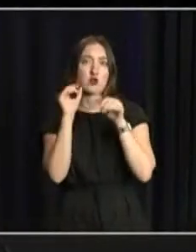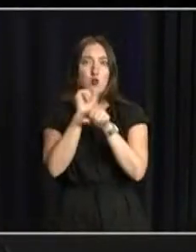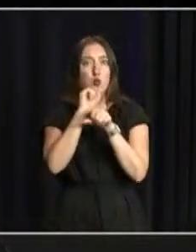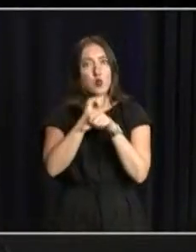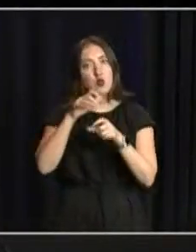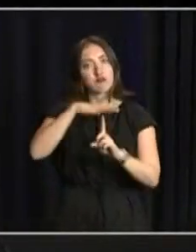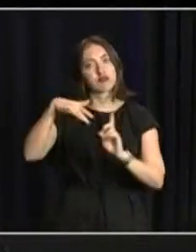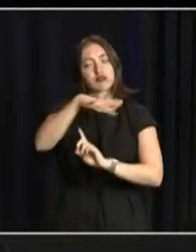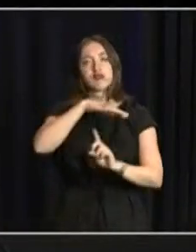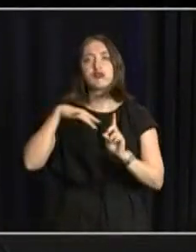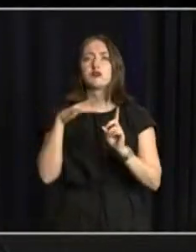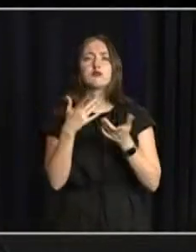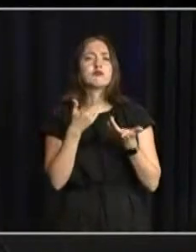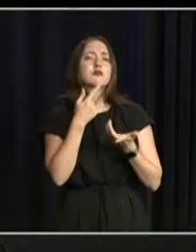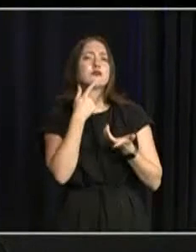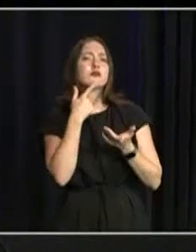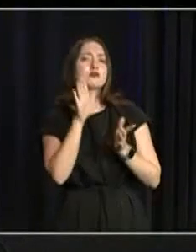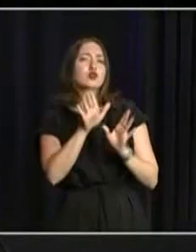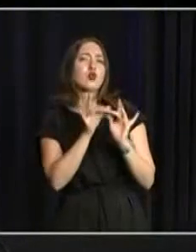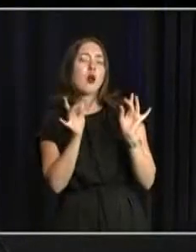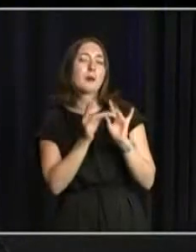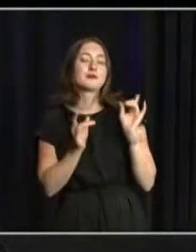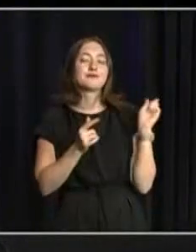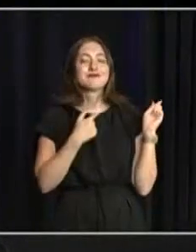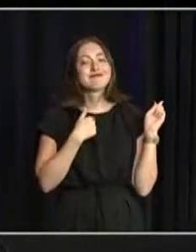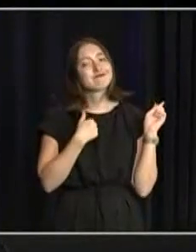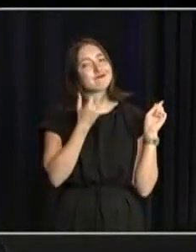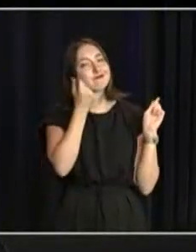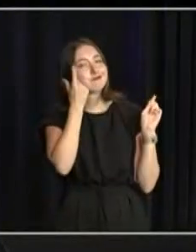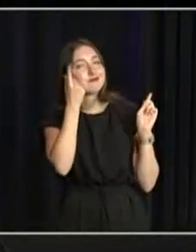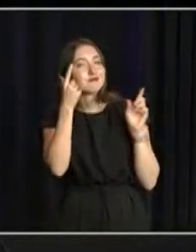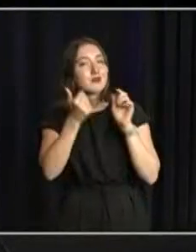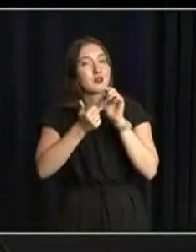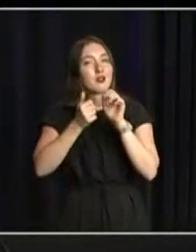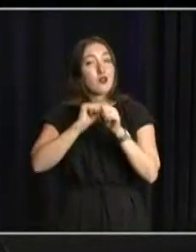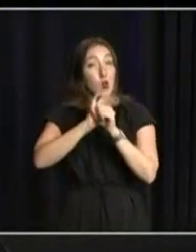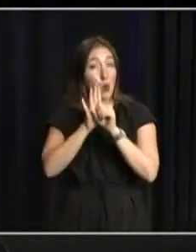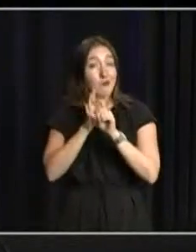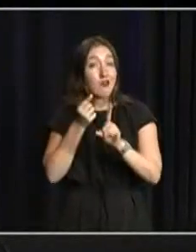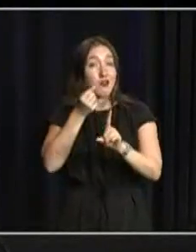There's been very few jury trials. Most things have been done. Over the Internet,